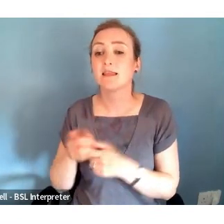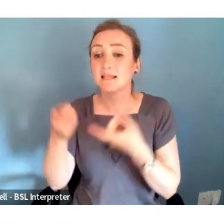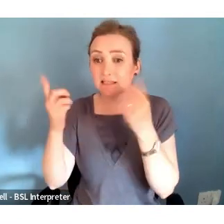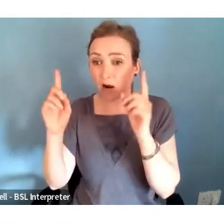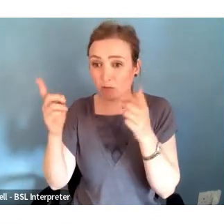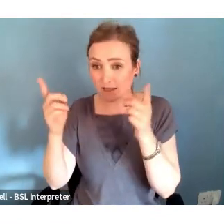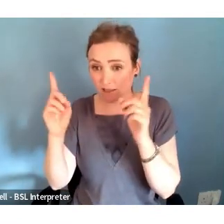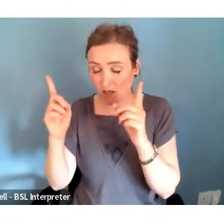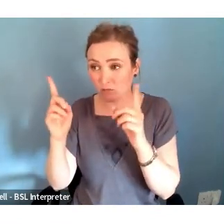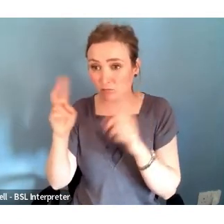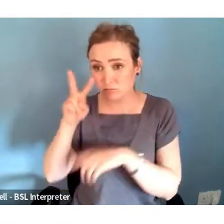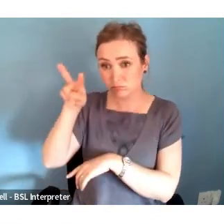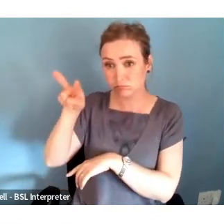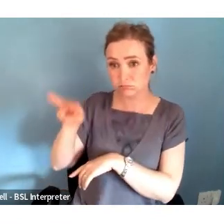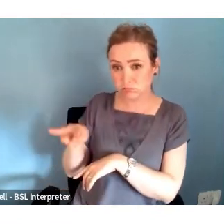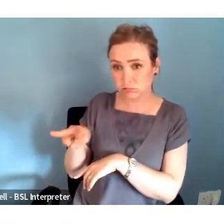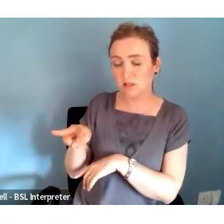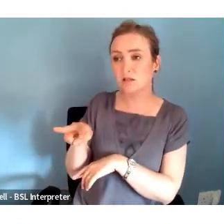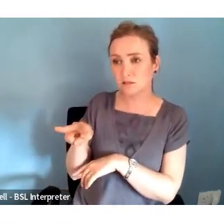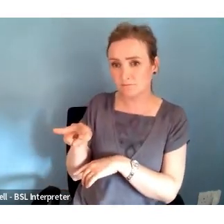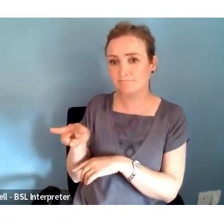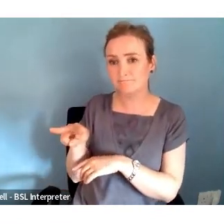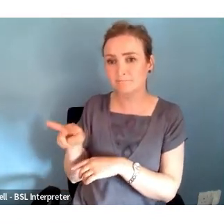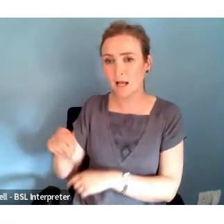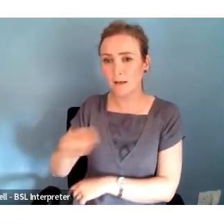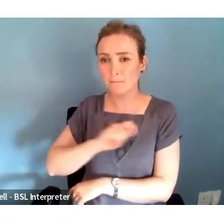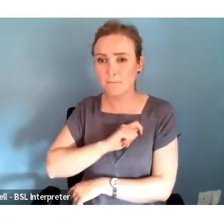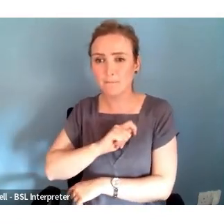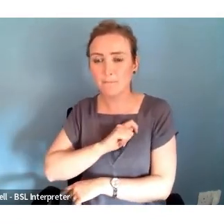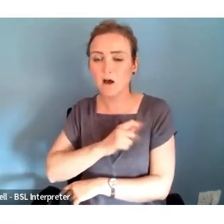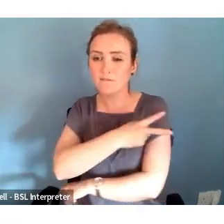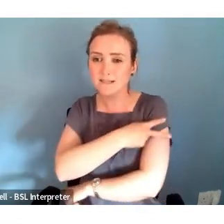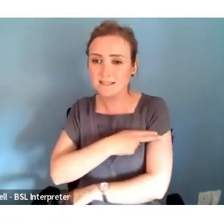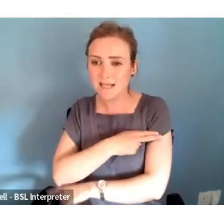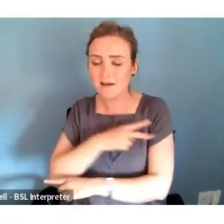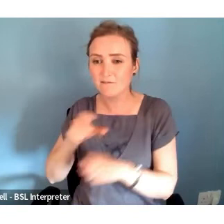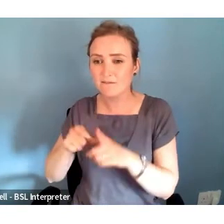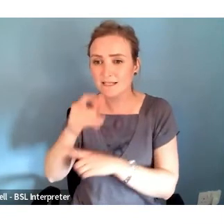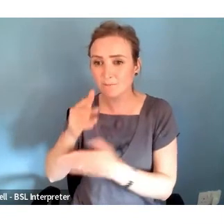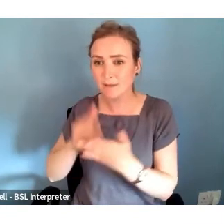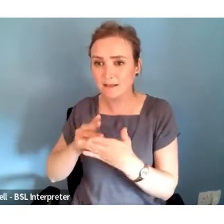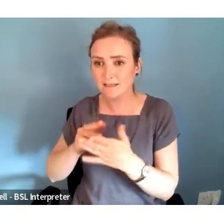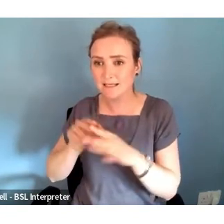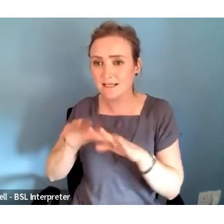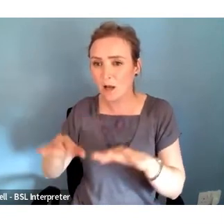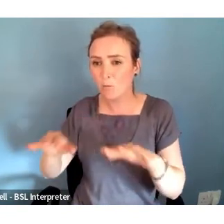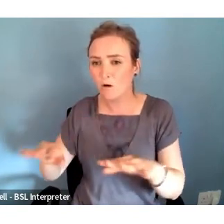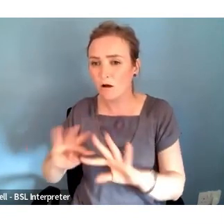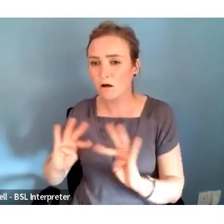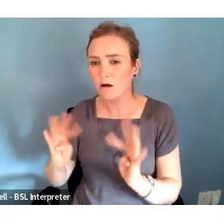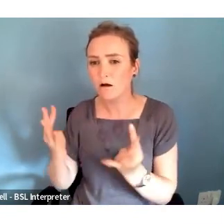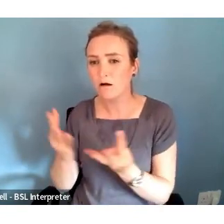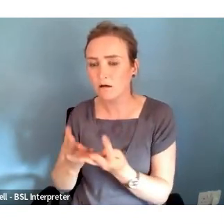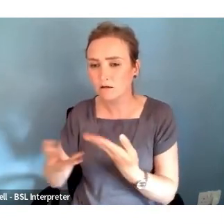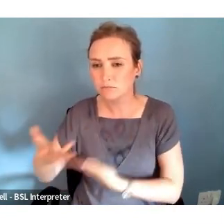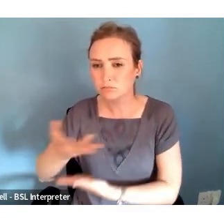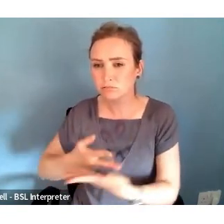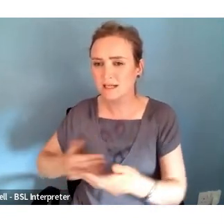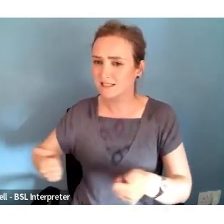somebody who's a member of our staff disability network . And really championed that approach.